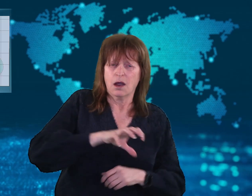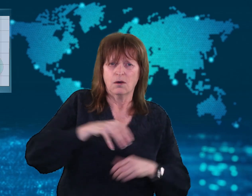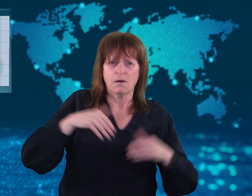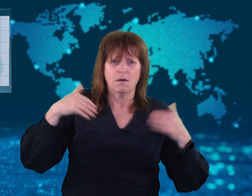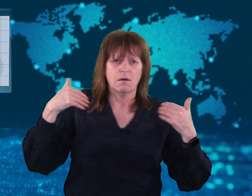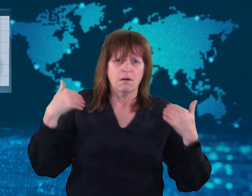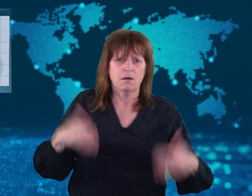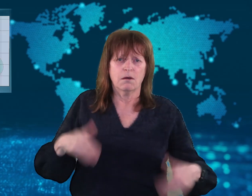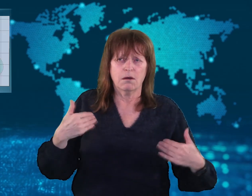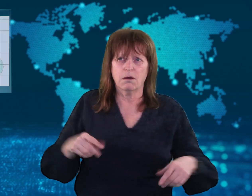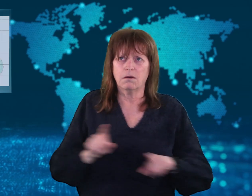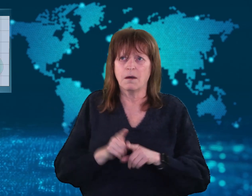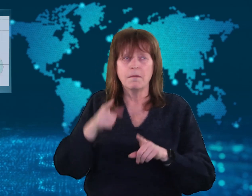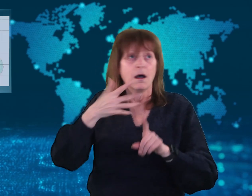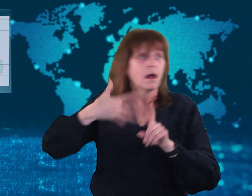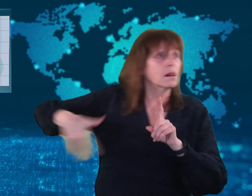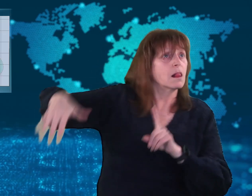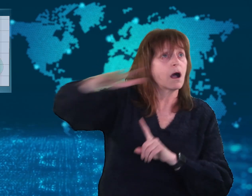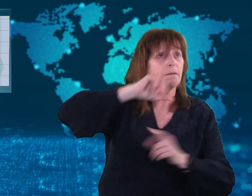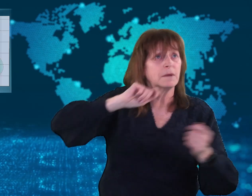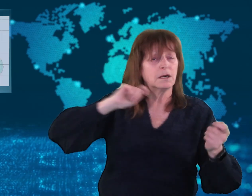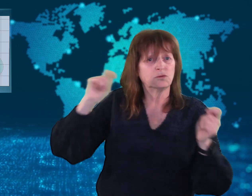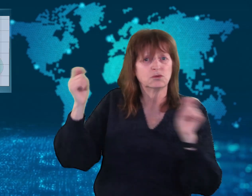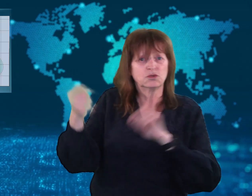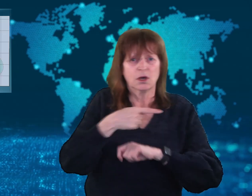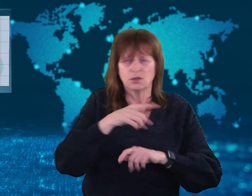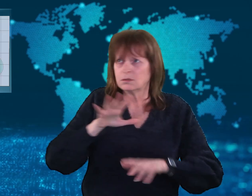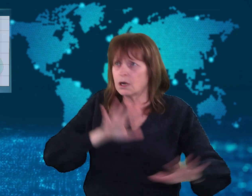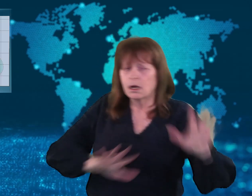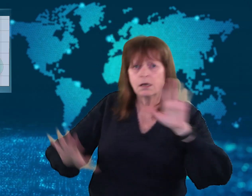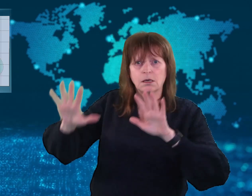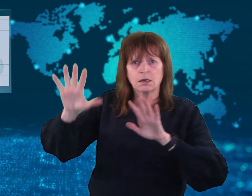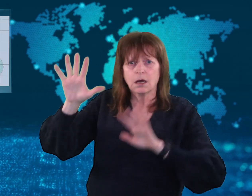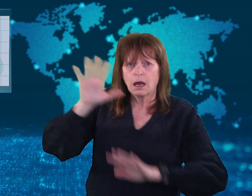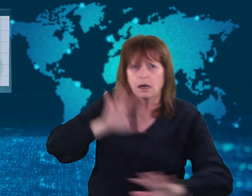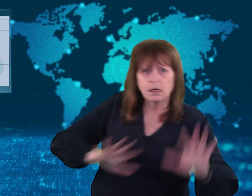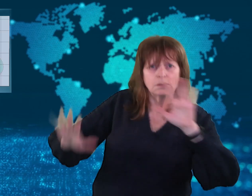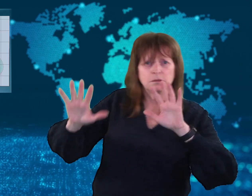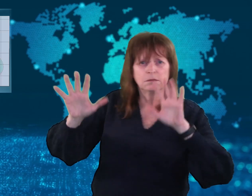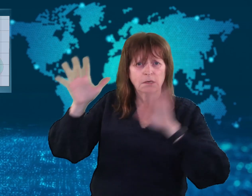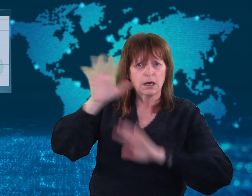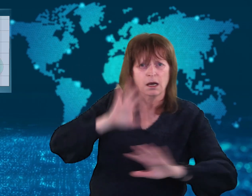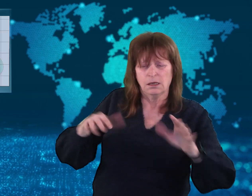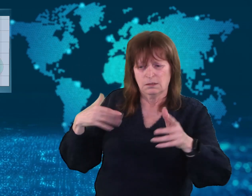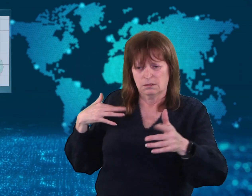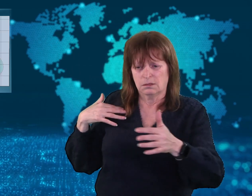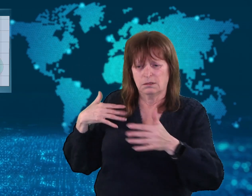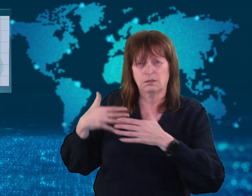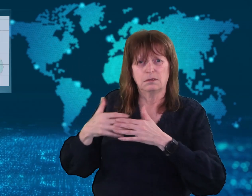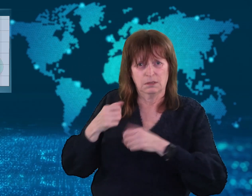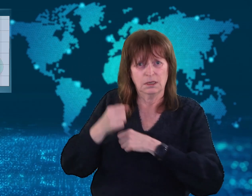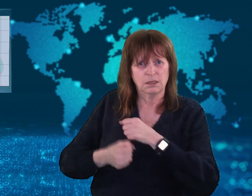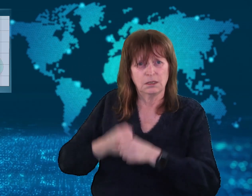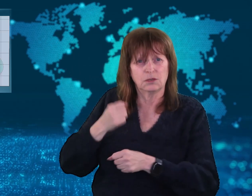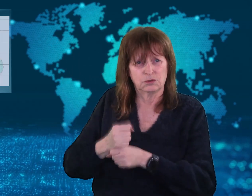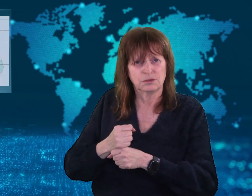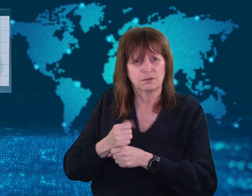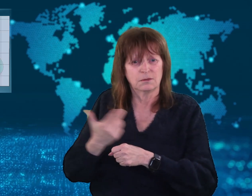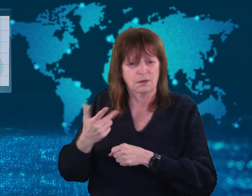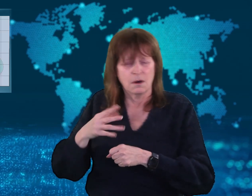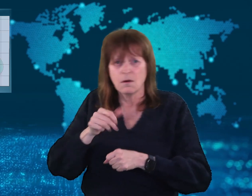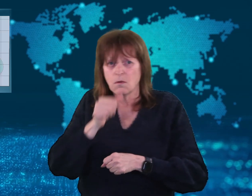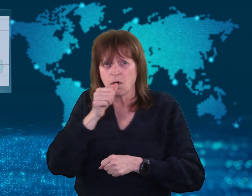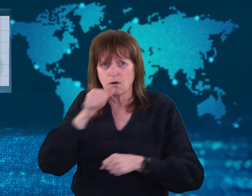The centers were in the country's capital of Port Vila.